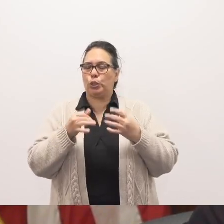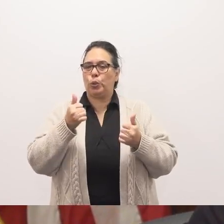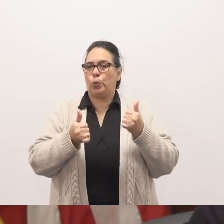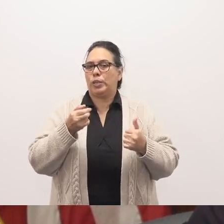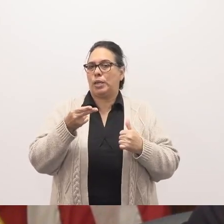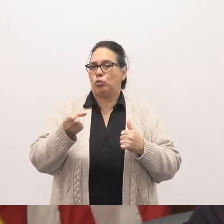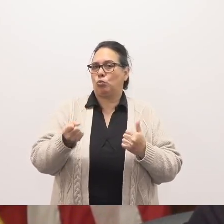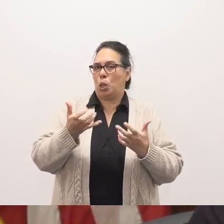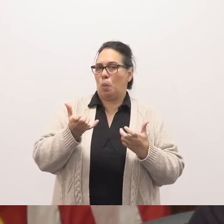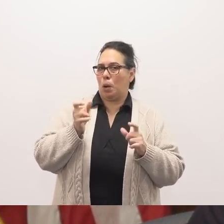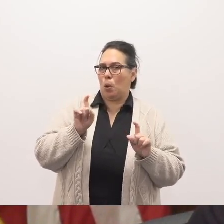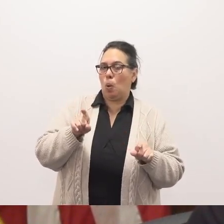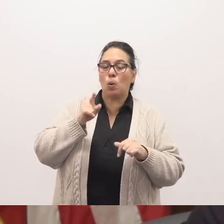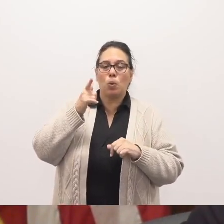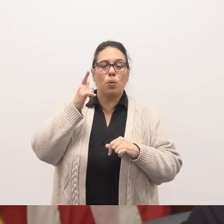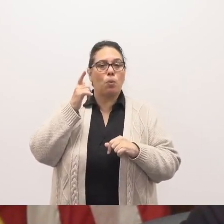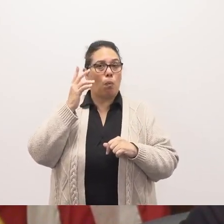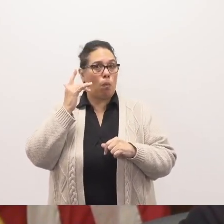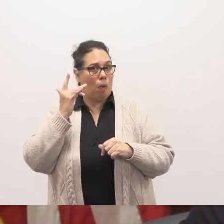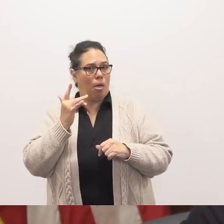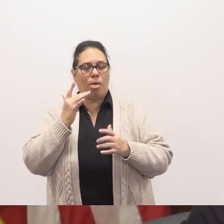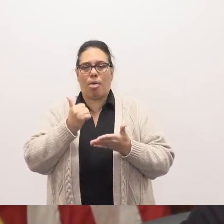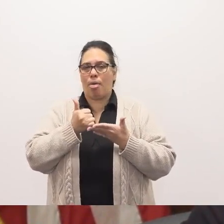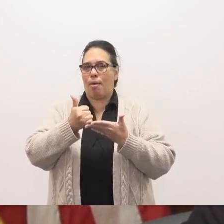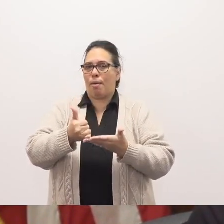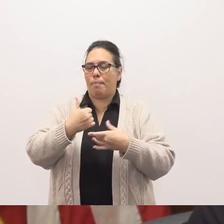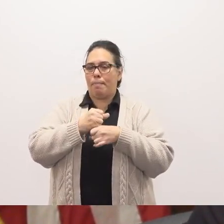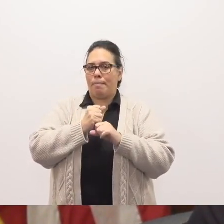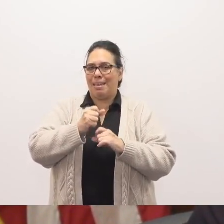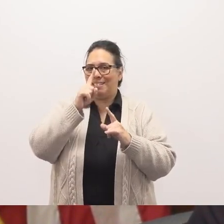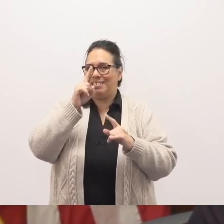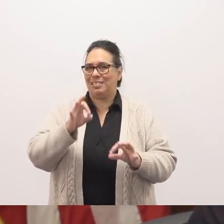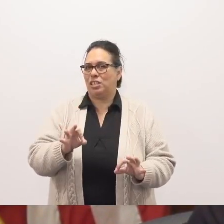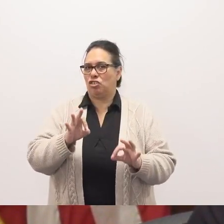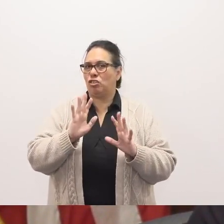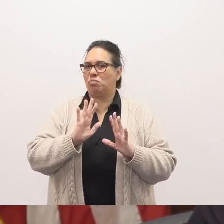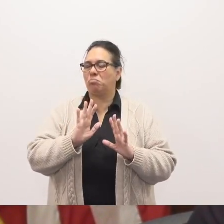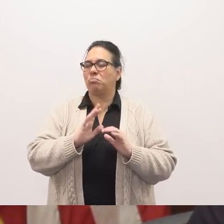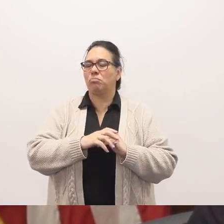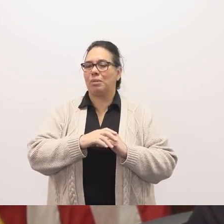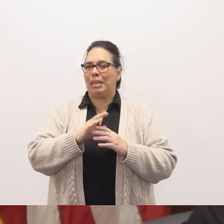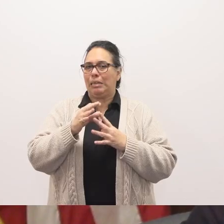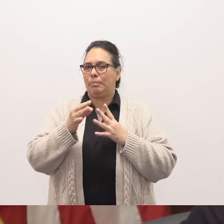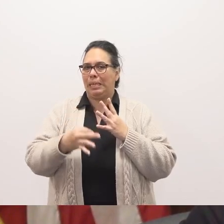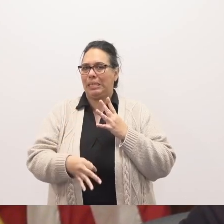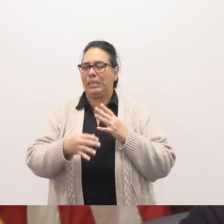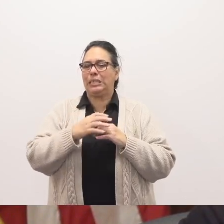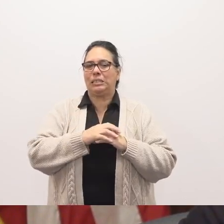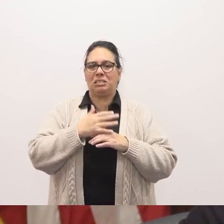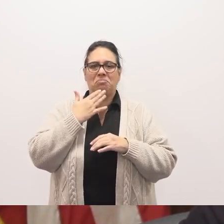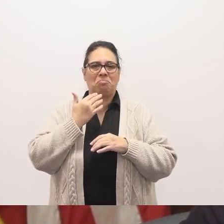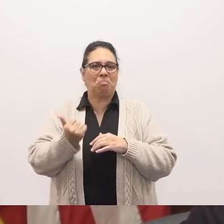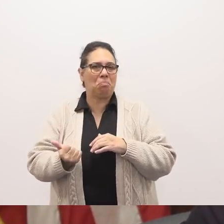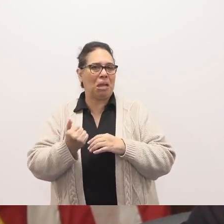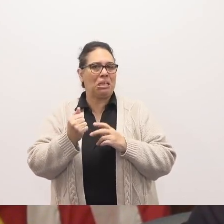to because it helps them make their decision and be more informed and choose a path that would be best for them and what they want